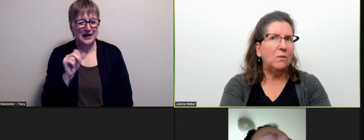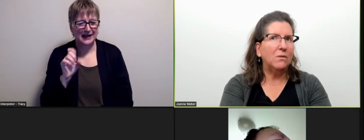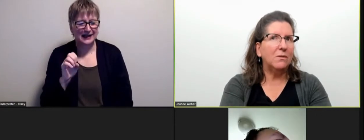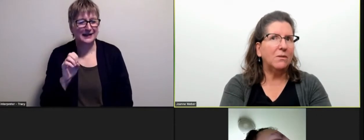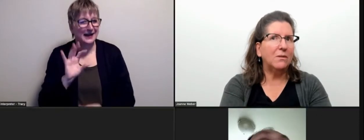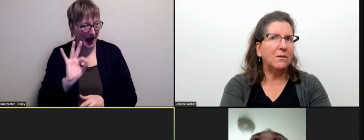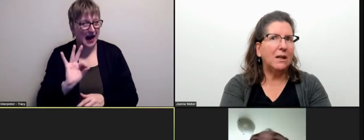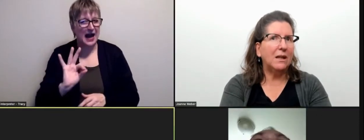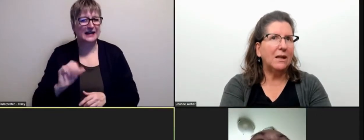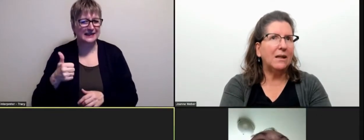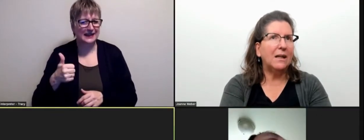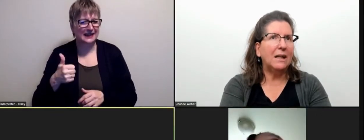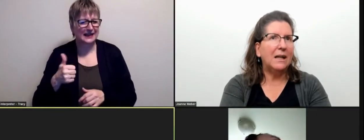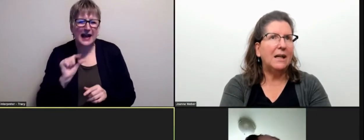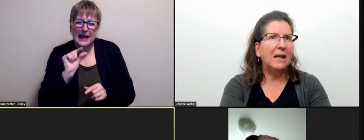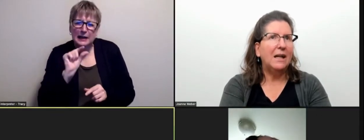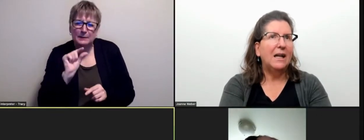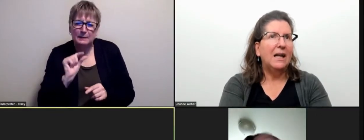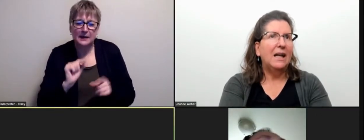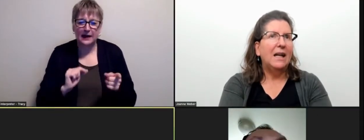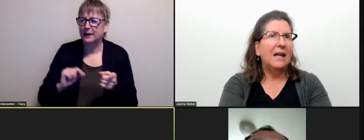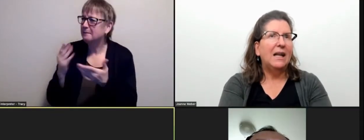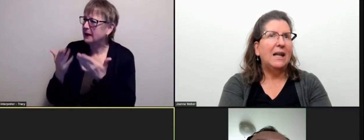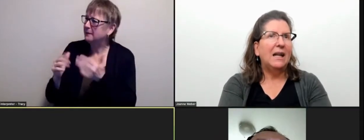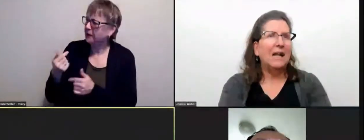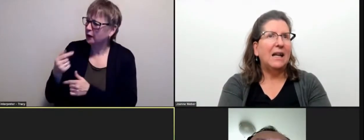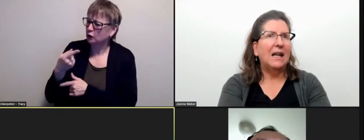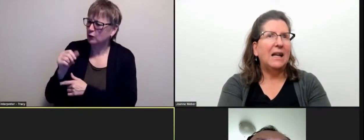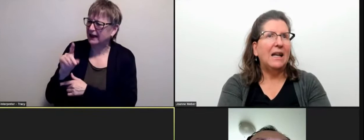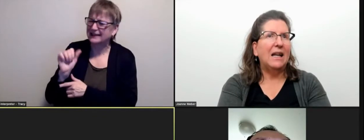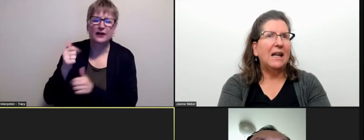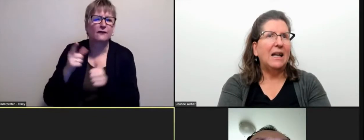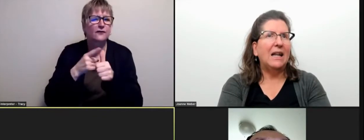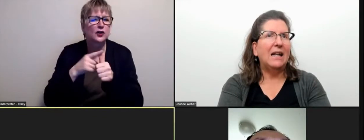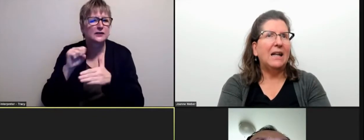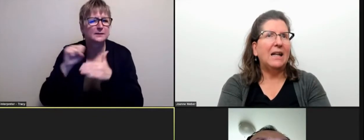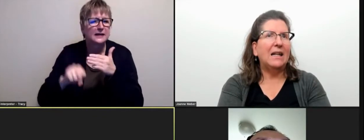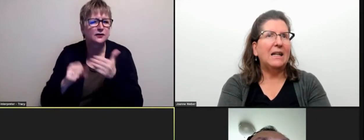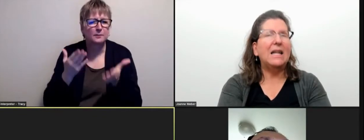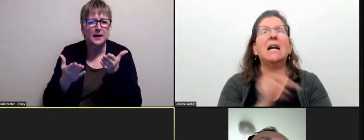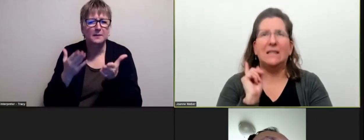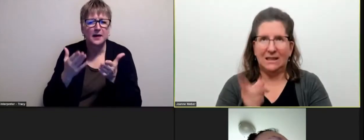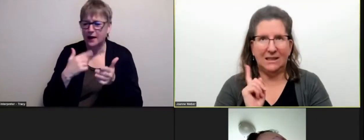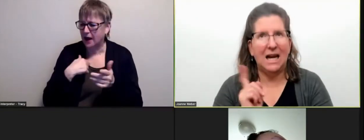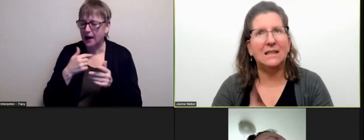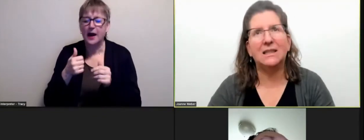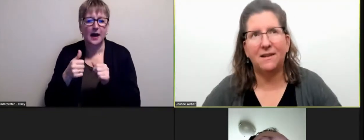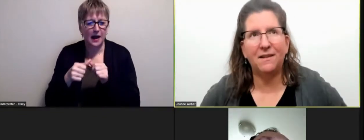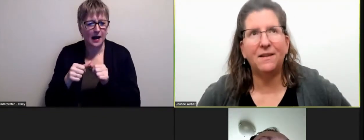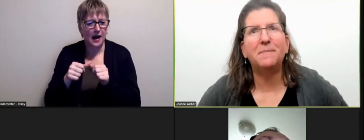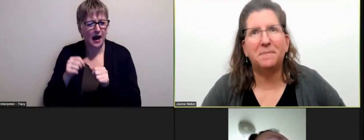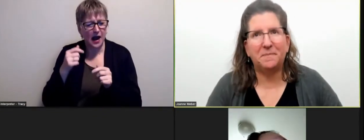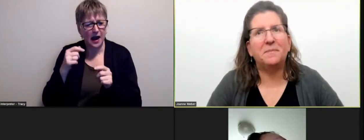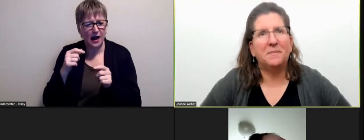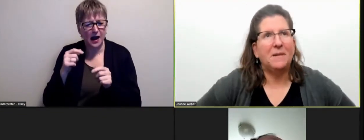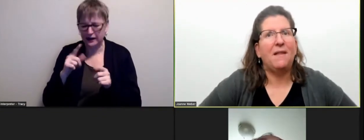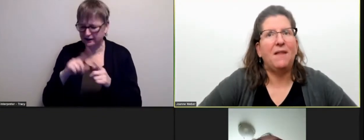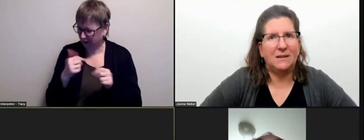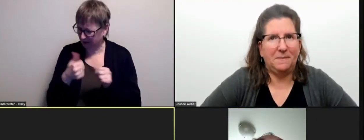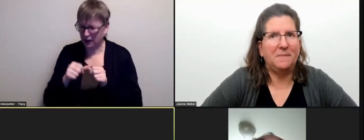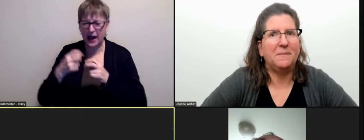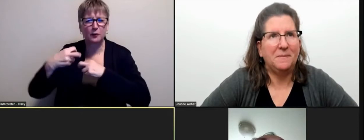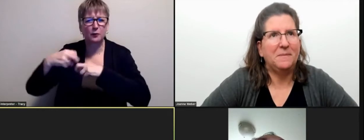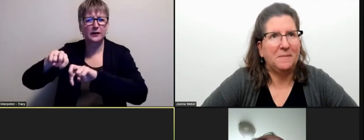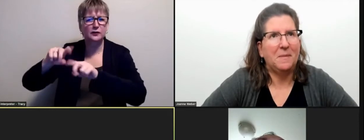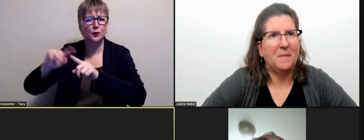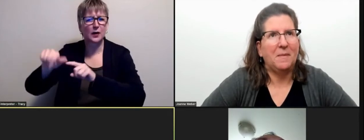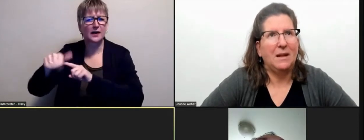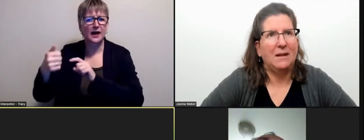Major: Maybe a little bit, maybe the first semester of Grade 10 because I remember another English class